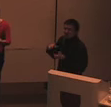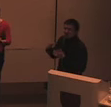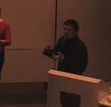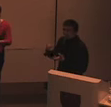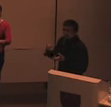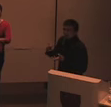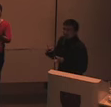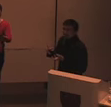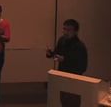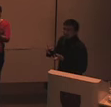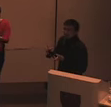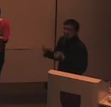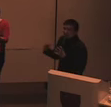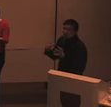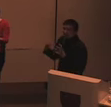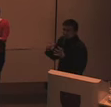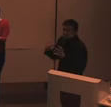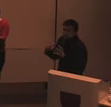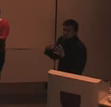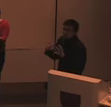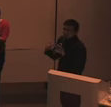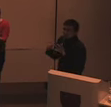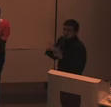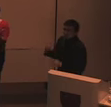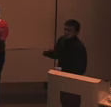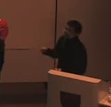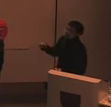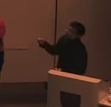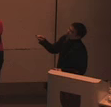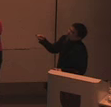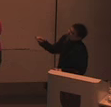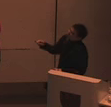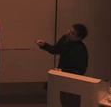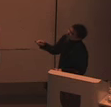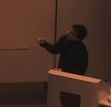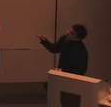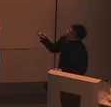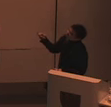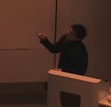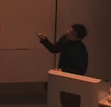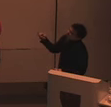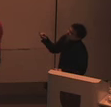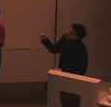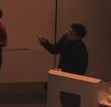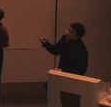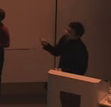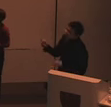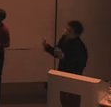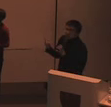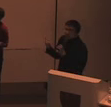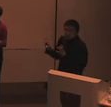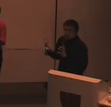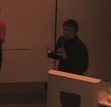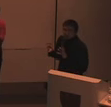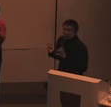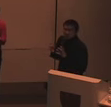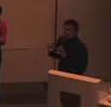define simply, and assemble them together again. I'd like to say the architecture itself is really,